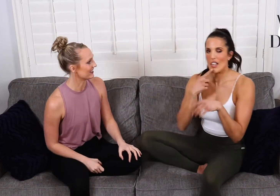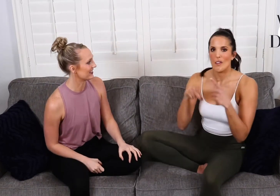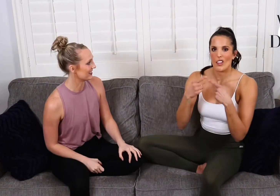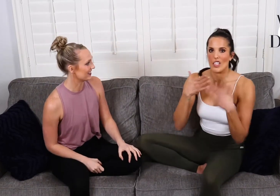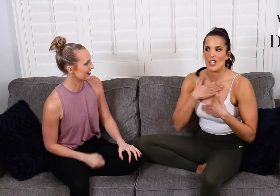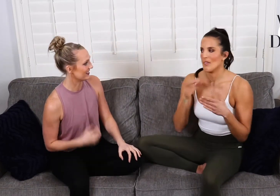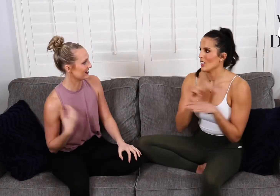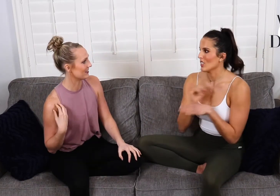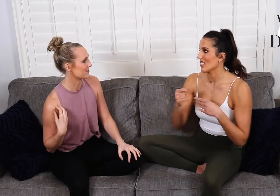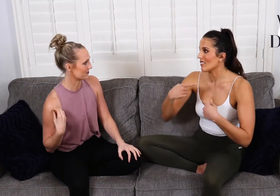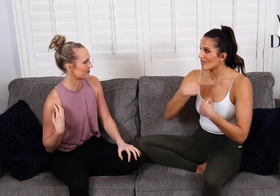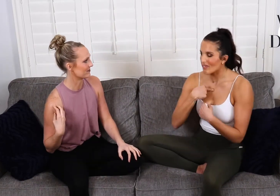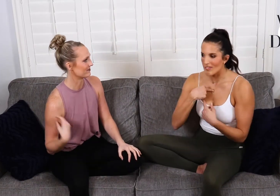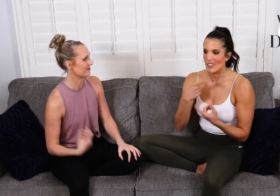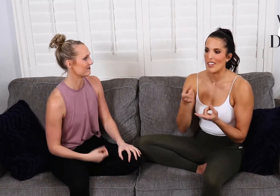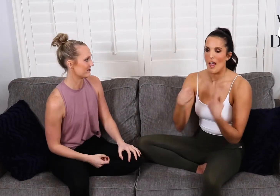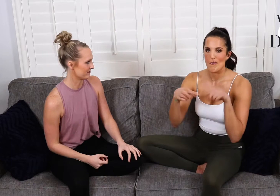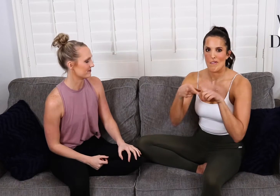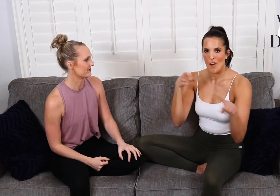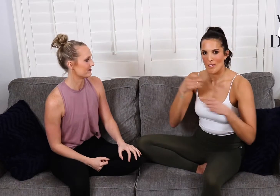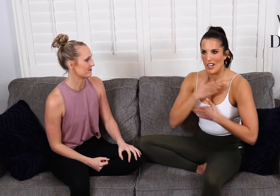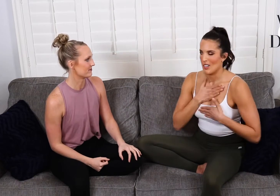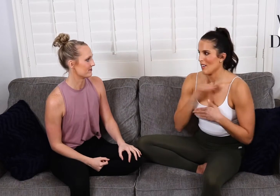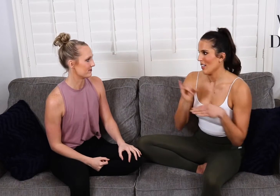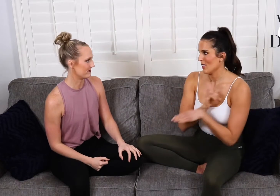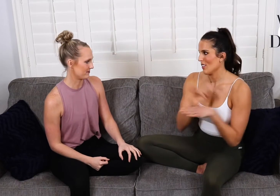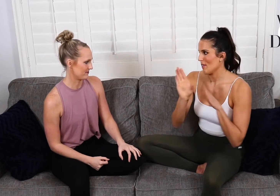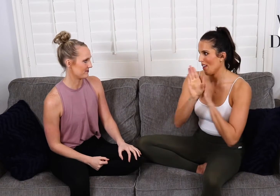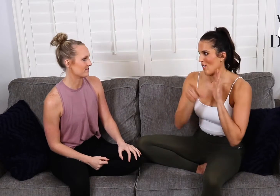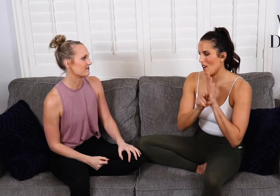the entertainment industry. I come from that background.